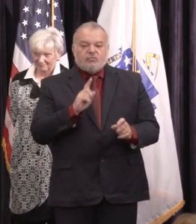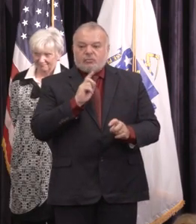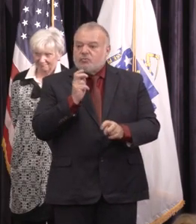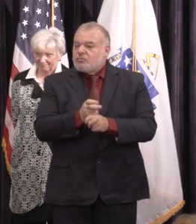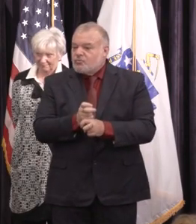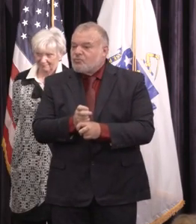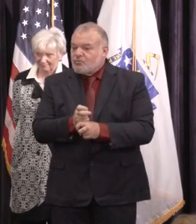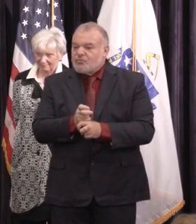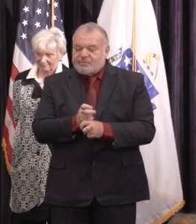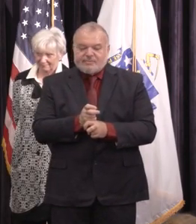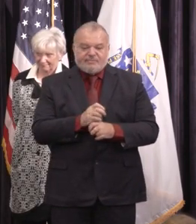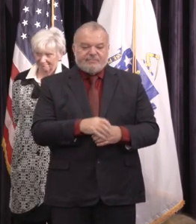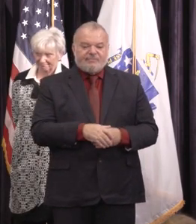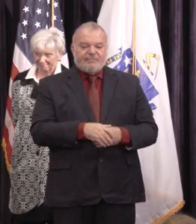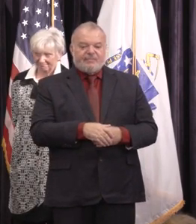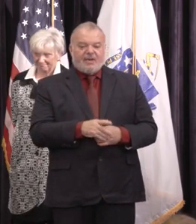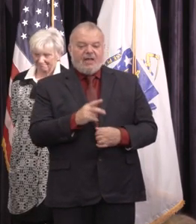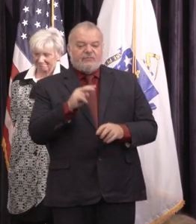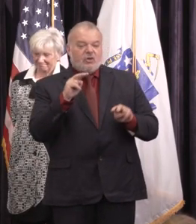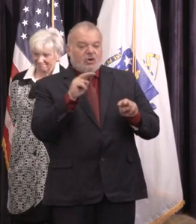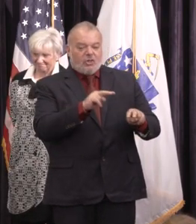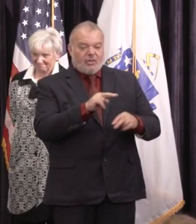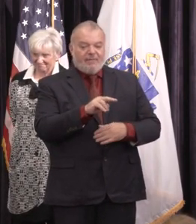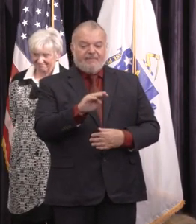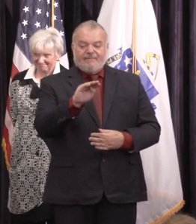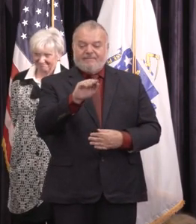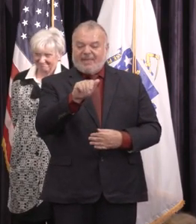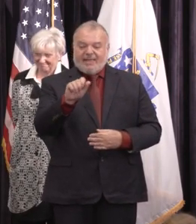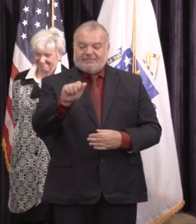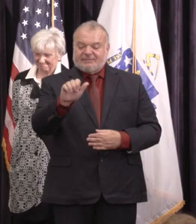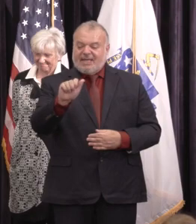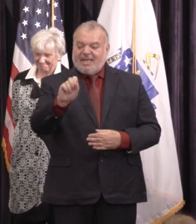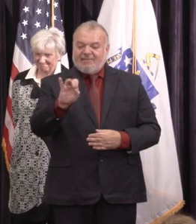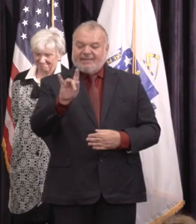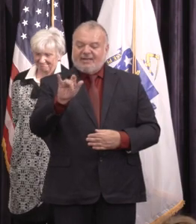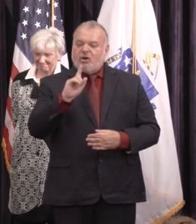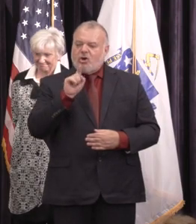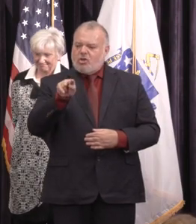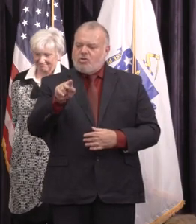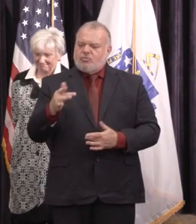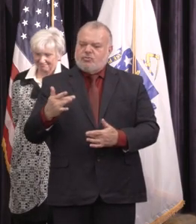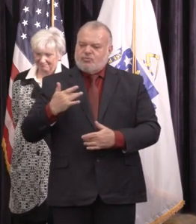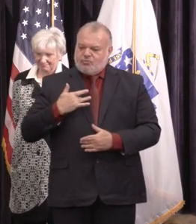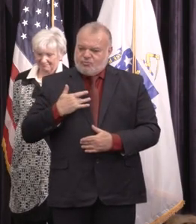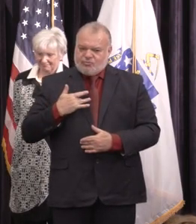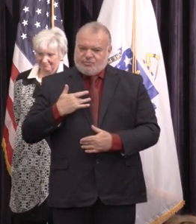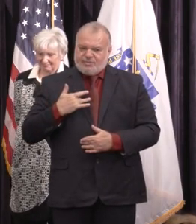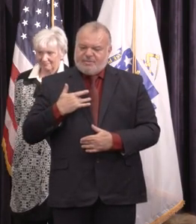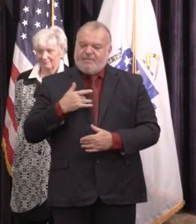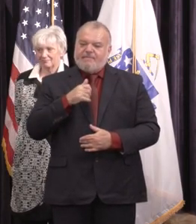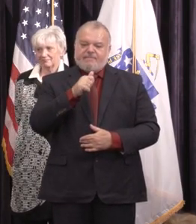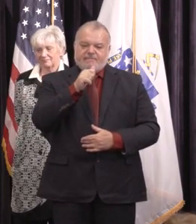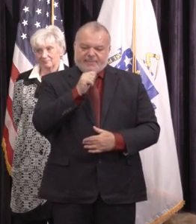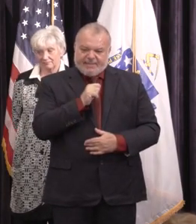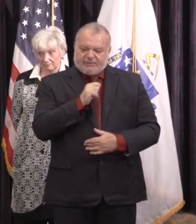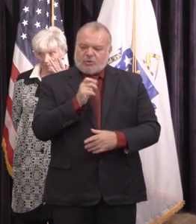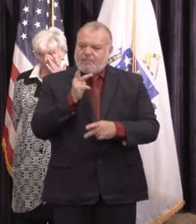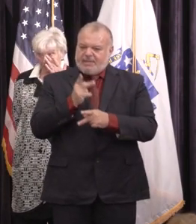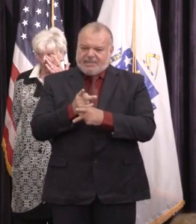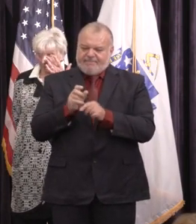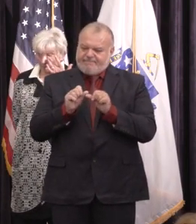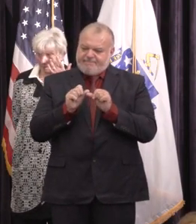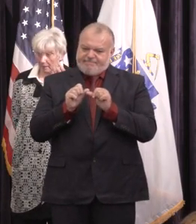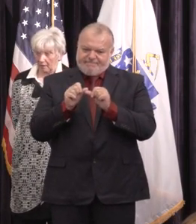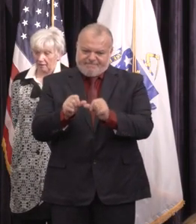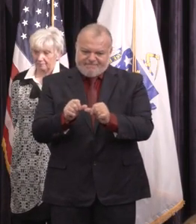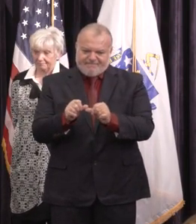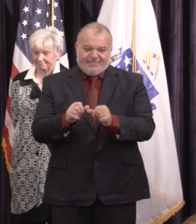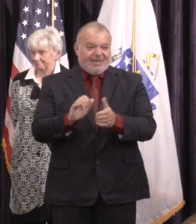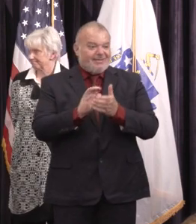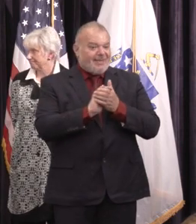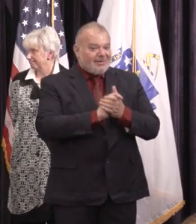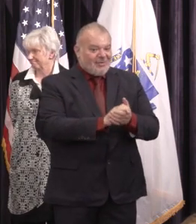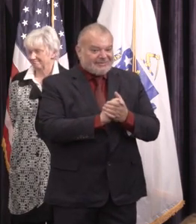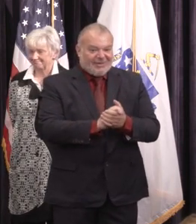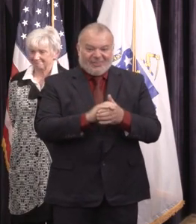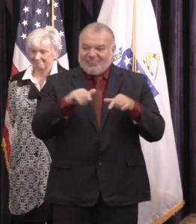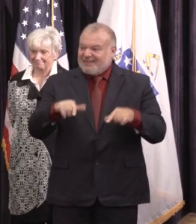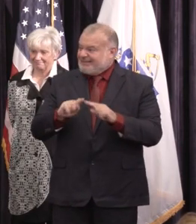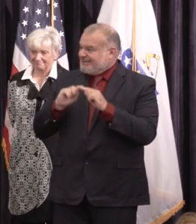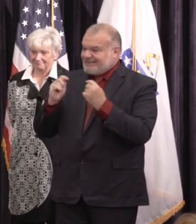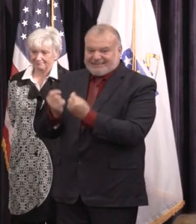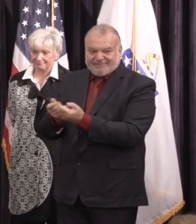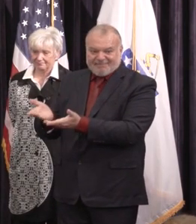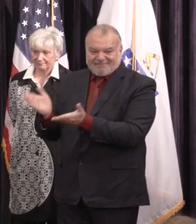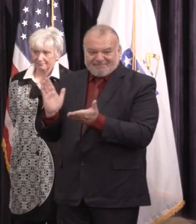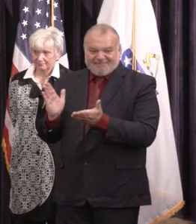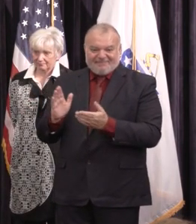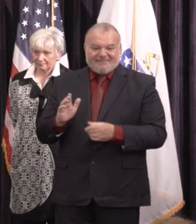MassAbility is so strong. Congratulations to this team to the administration on the determination